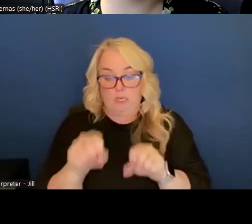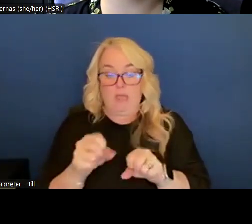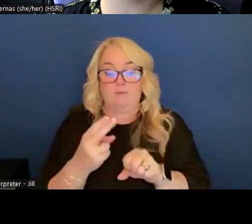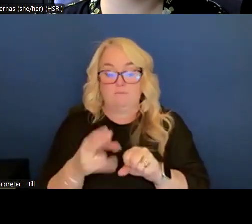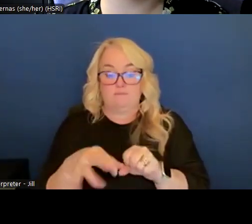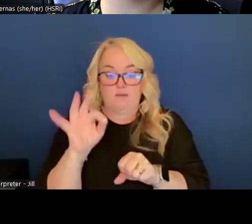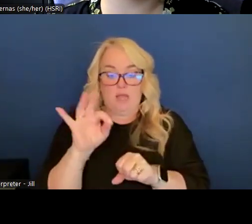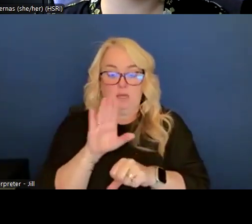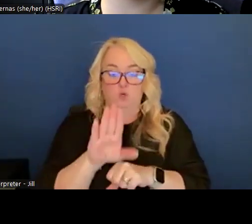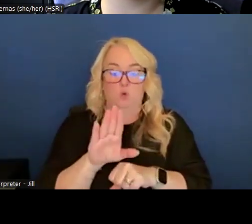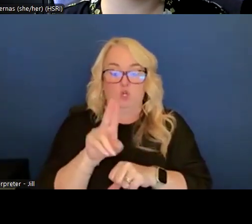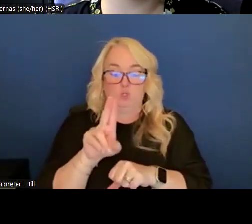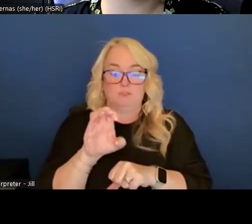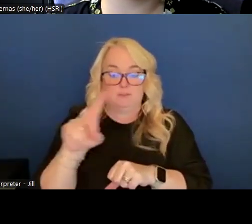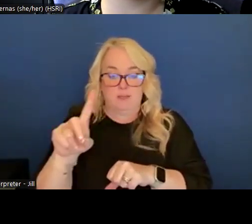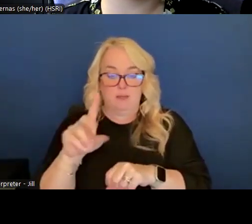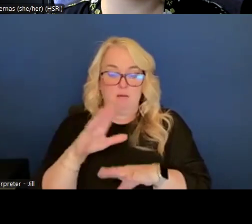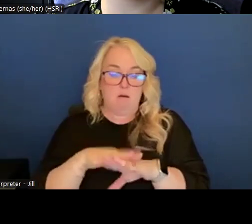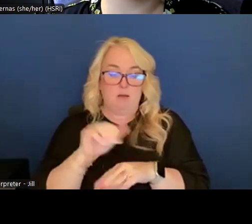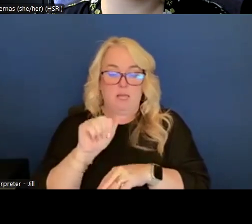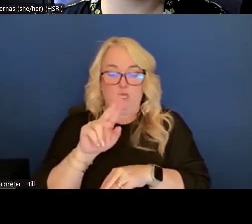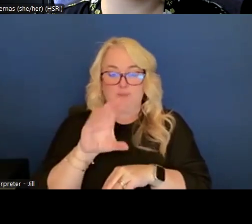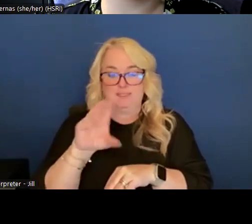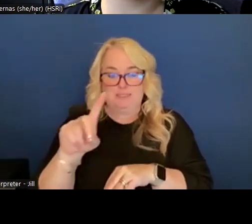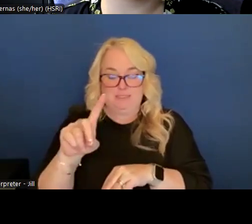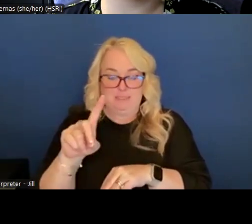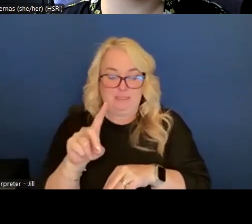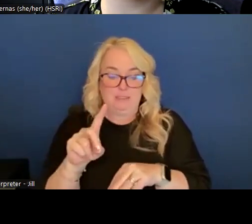AUCD site. You can find your Protection and Advocacy or